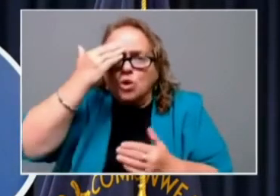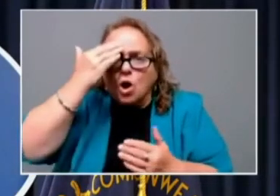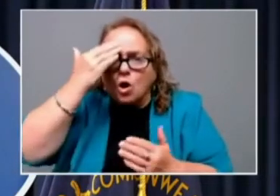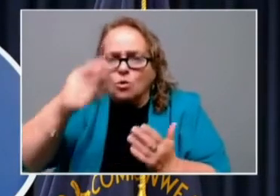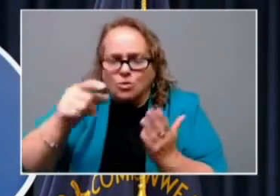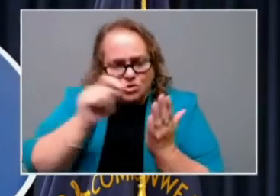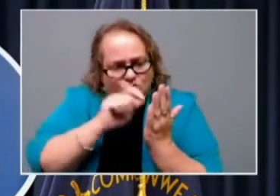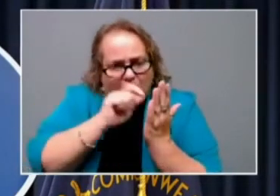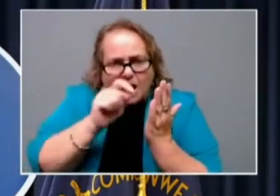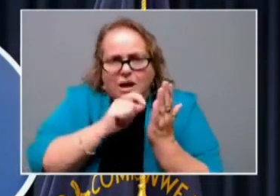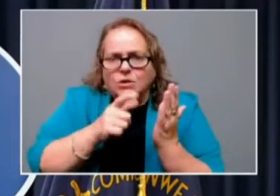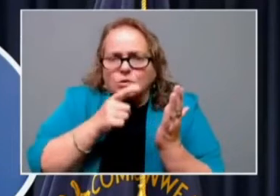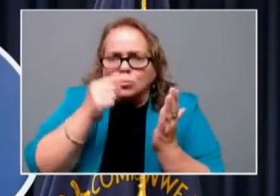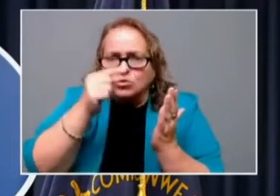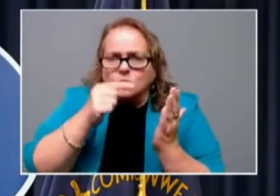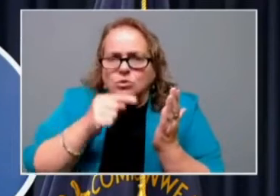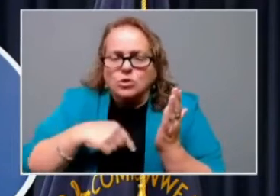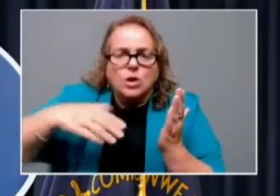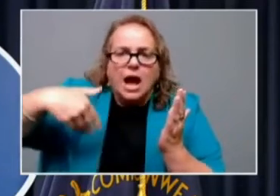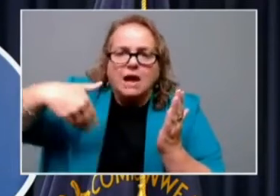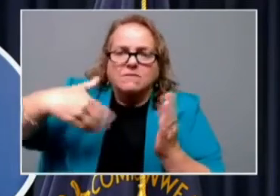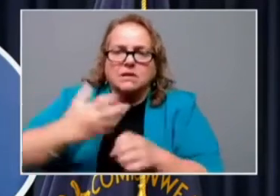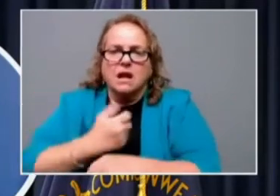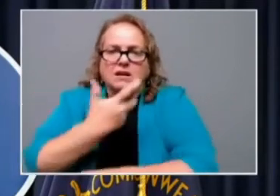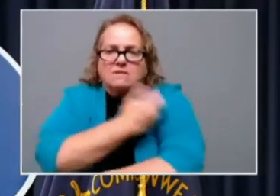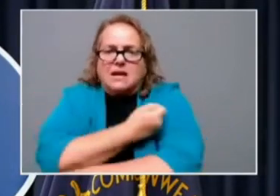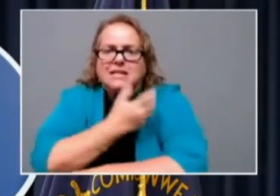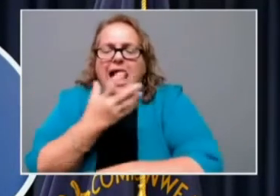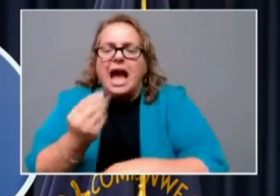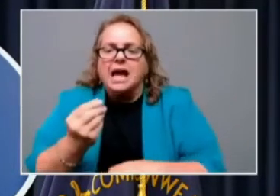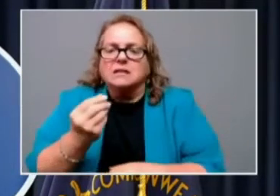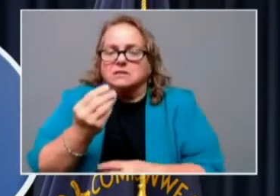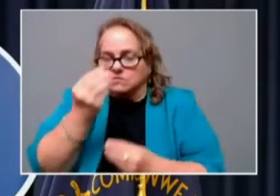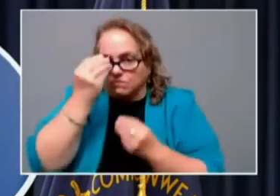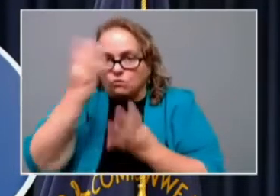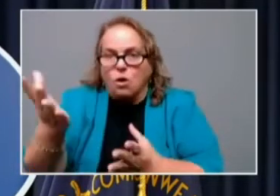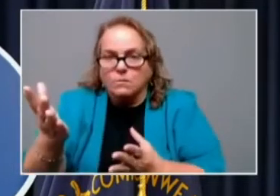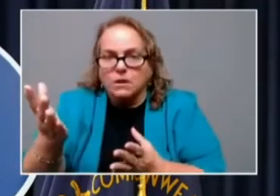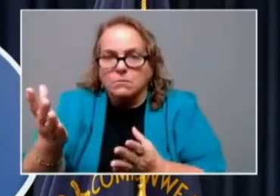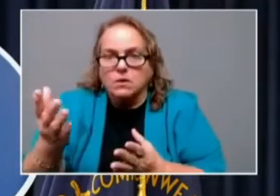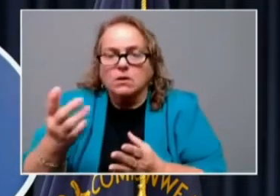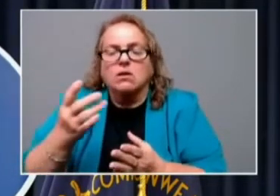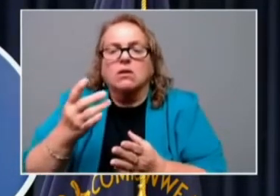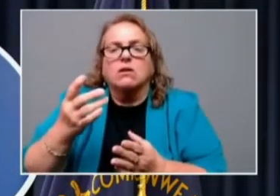been vaccinated and make this call. It's the best shot of them getting